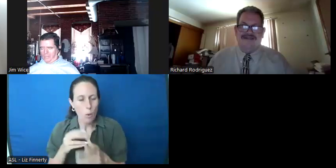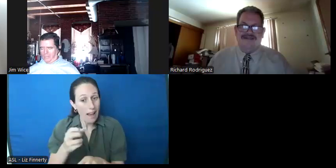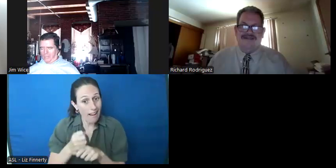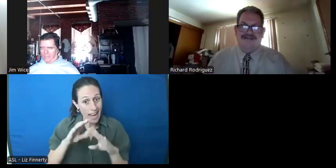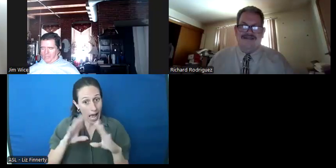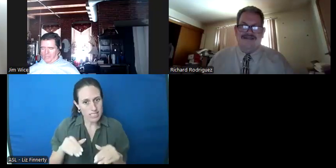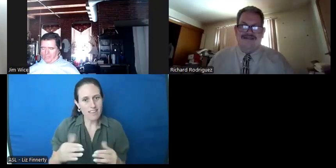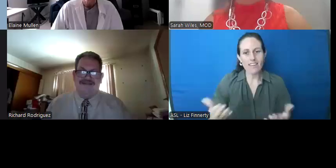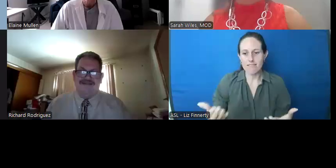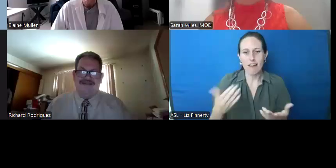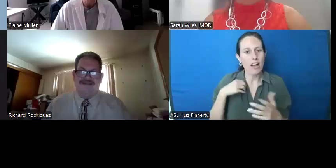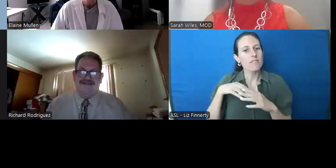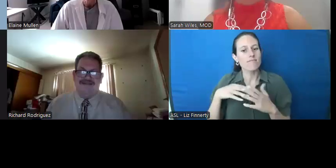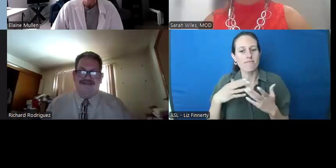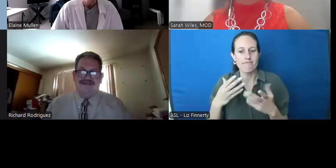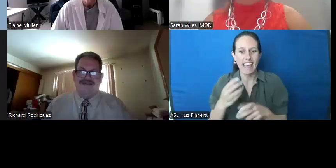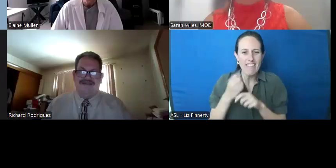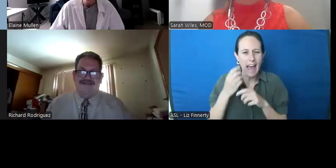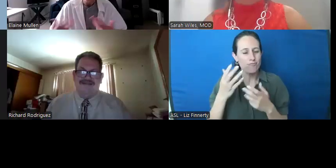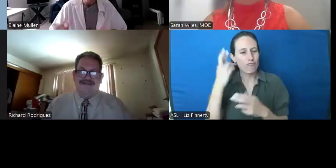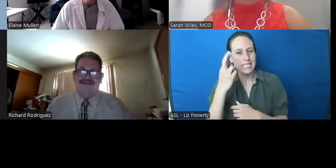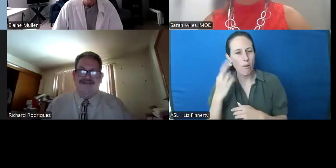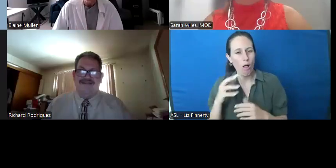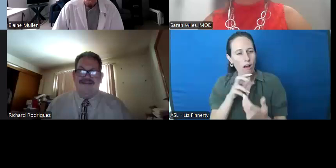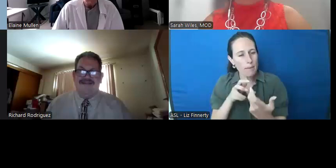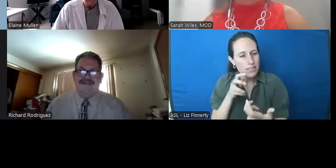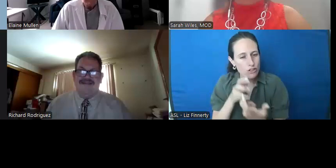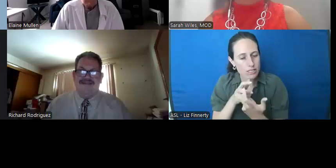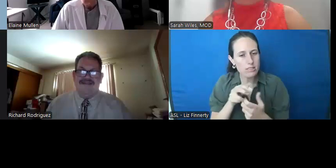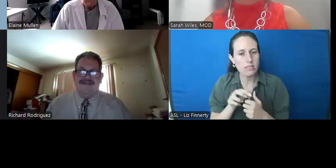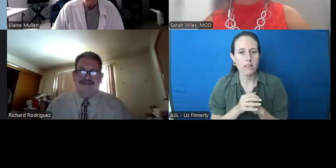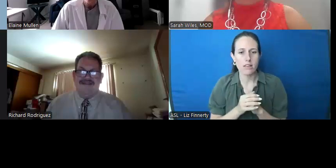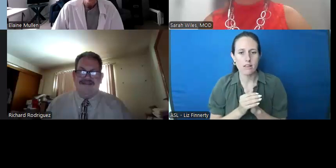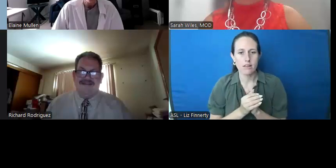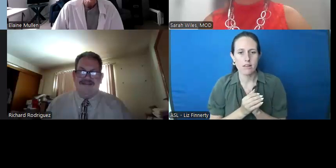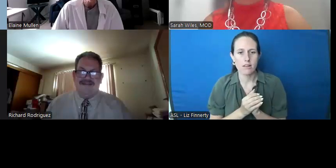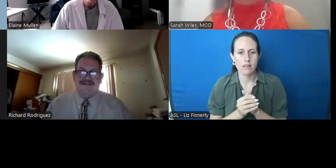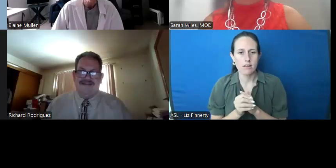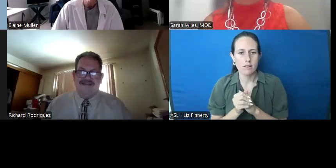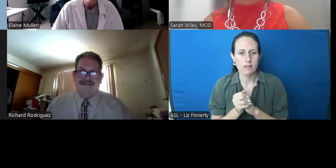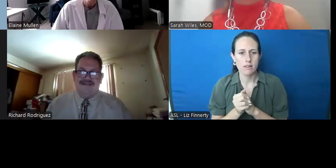finding housing again, because I actually ended up having